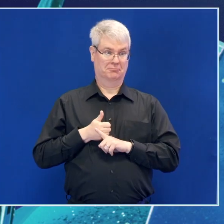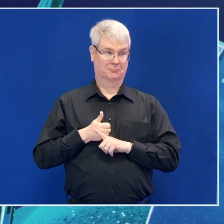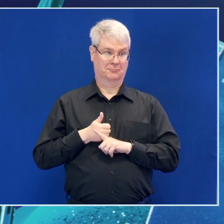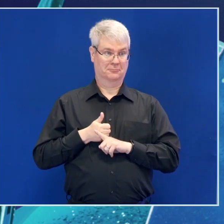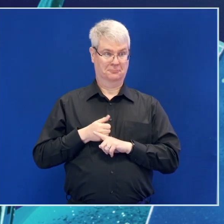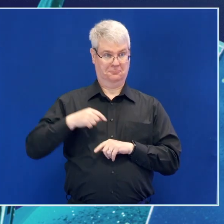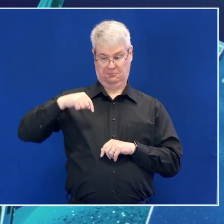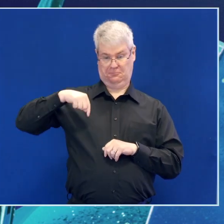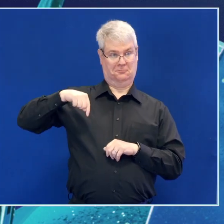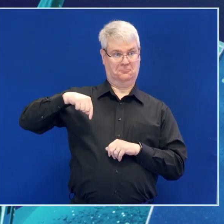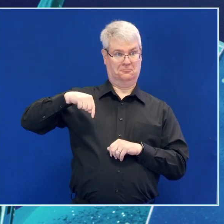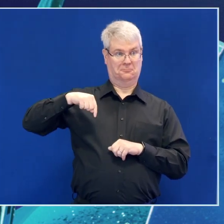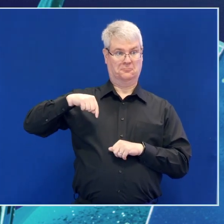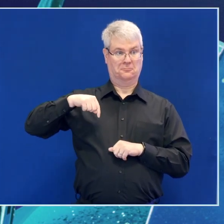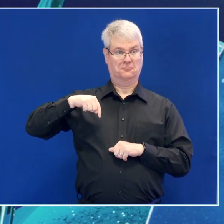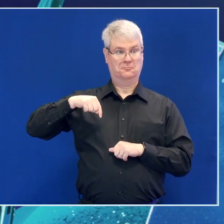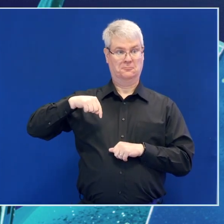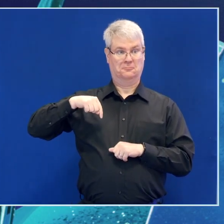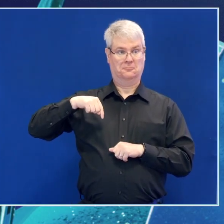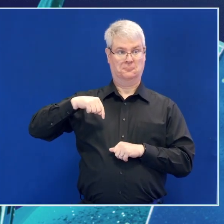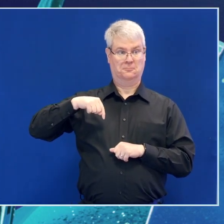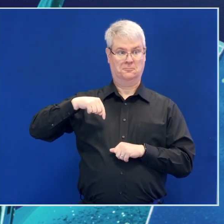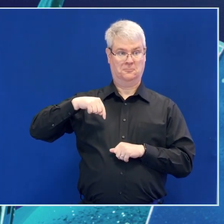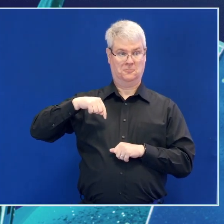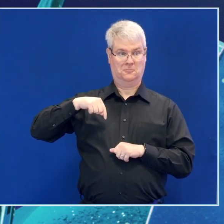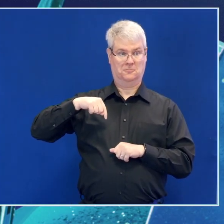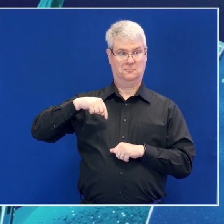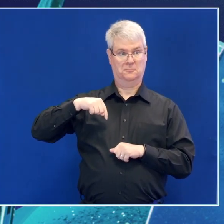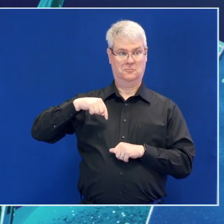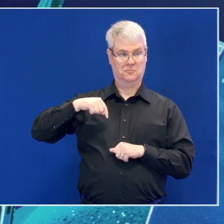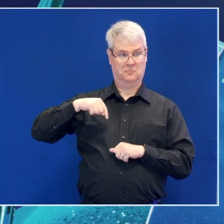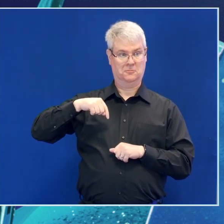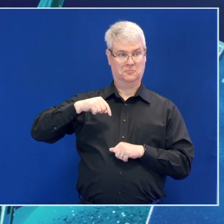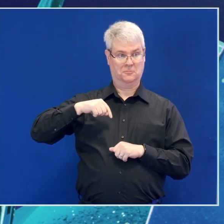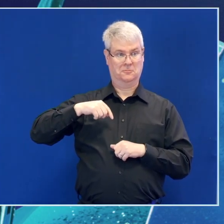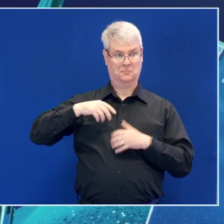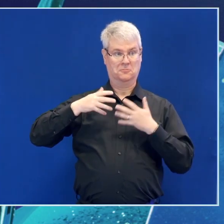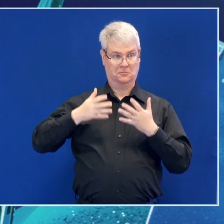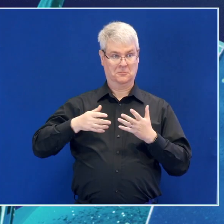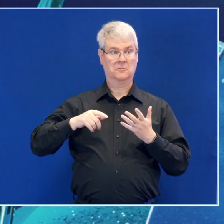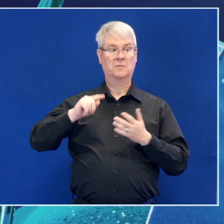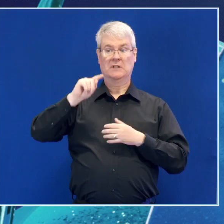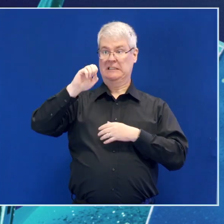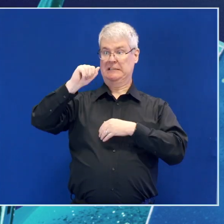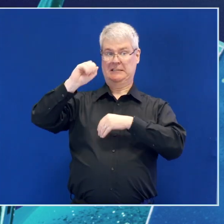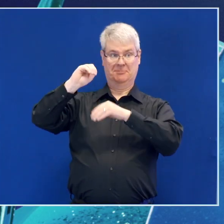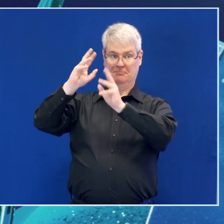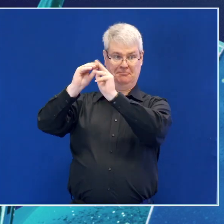that we're going to take a Teams recap and turn it into this email based on a template